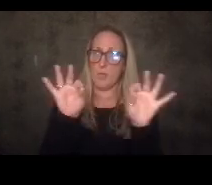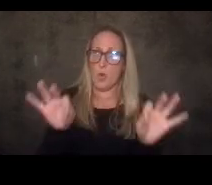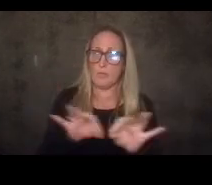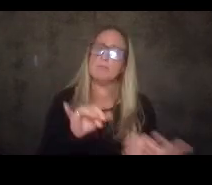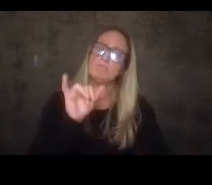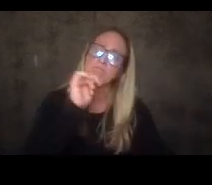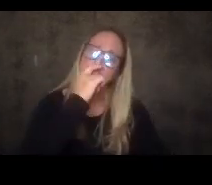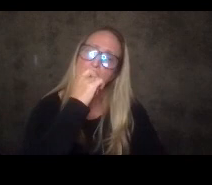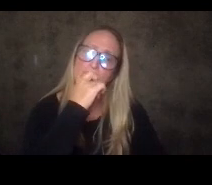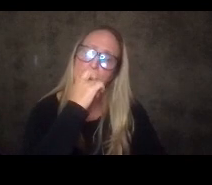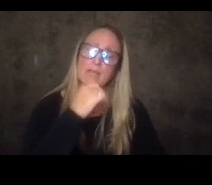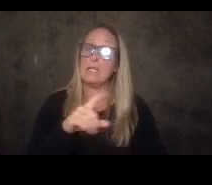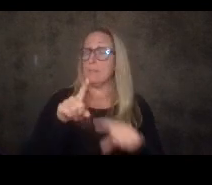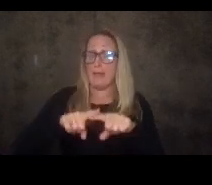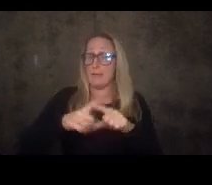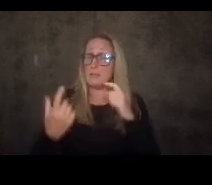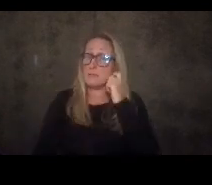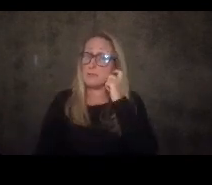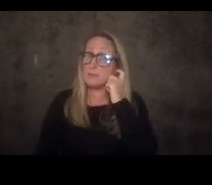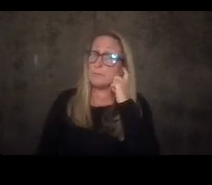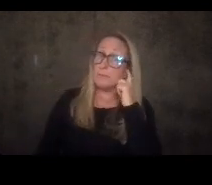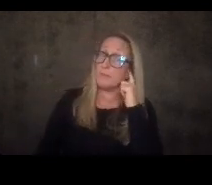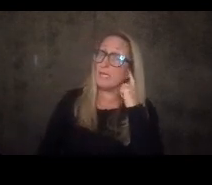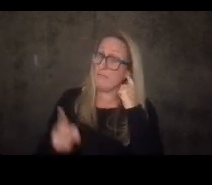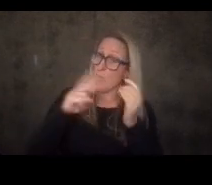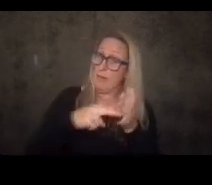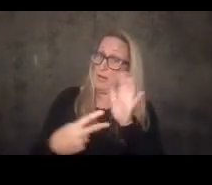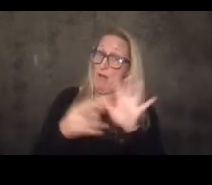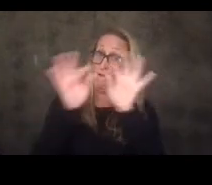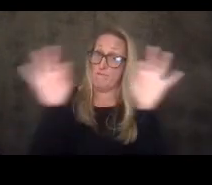it depends if you mean making a form inside of word up there, I